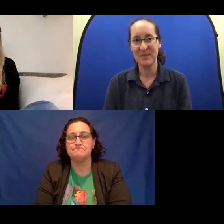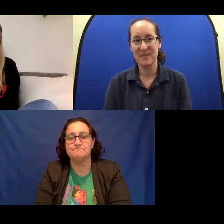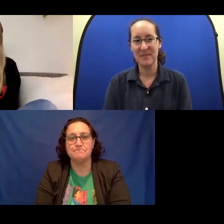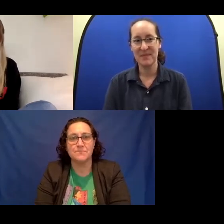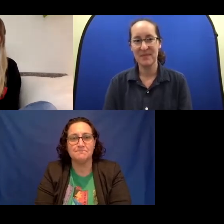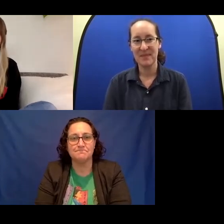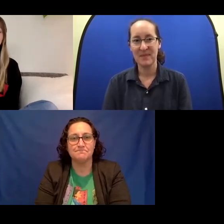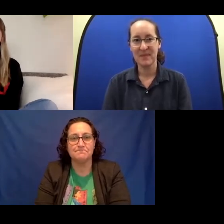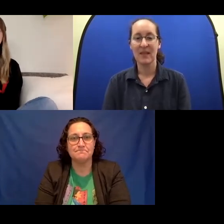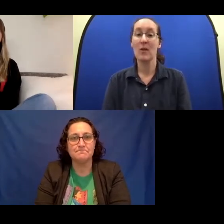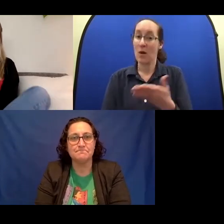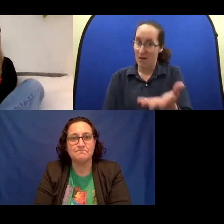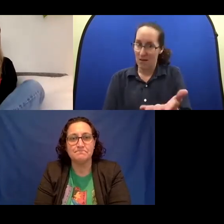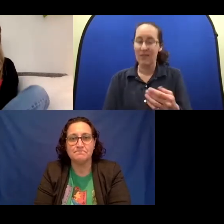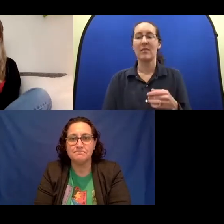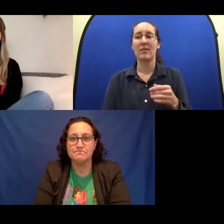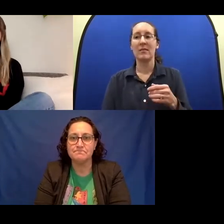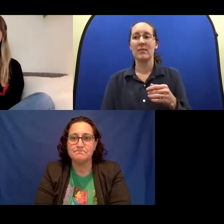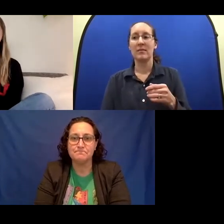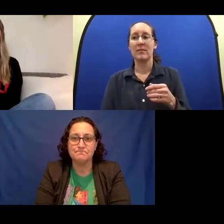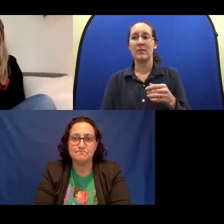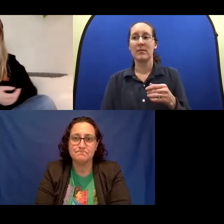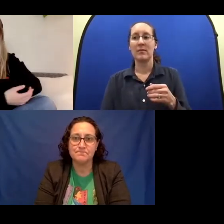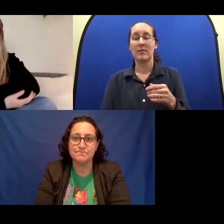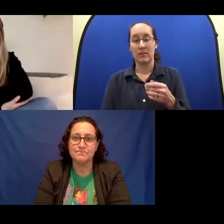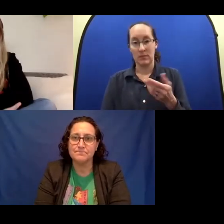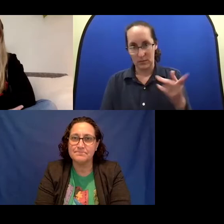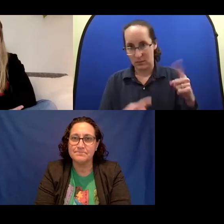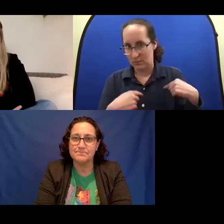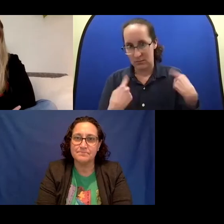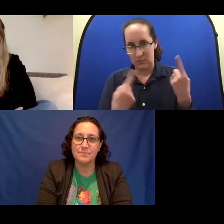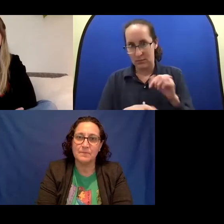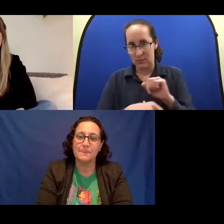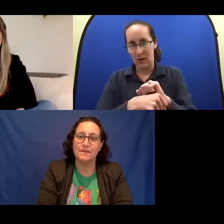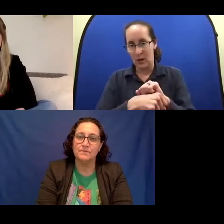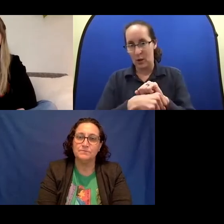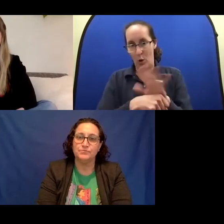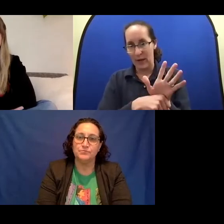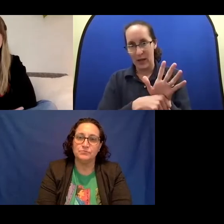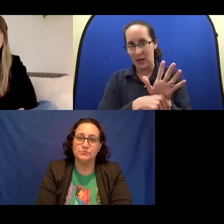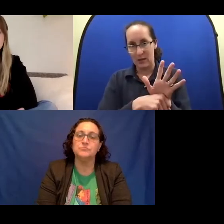Speaking of classes, COVID has been crazy for online classes and such,